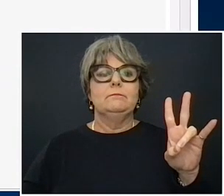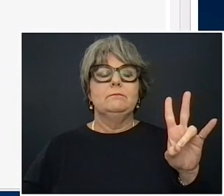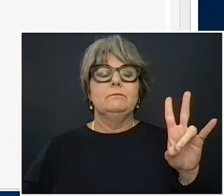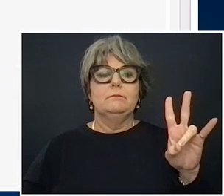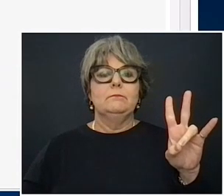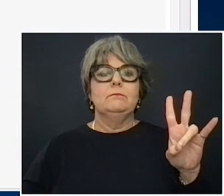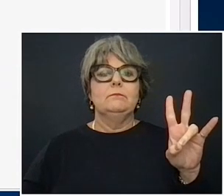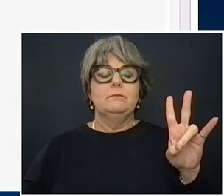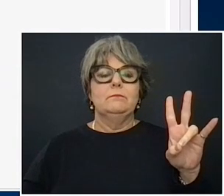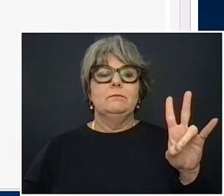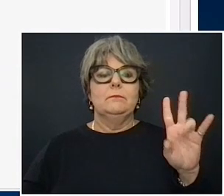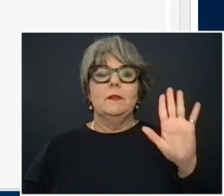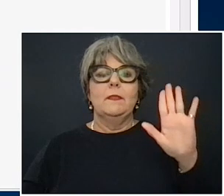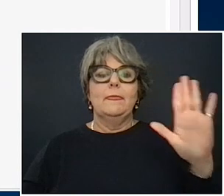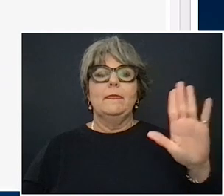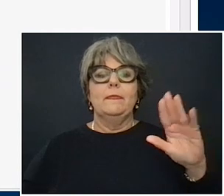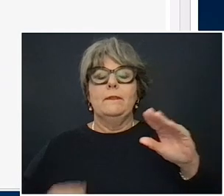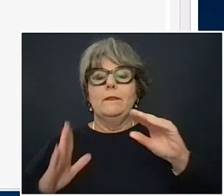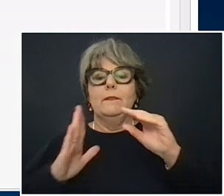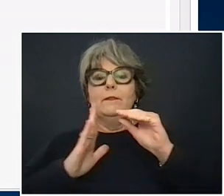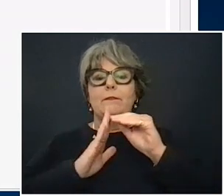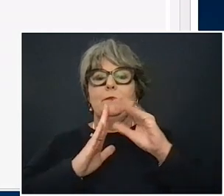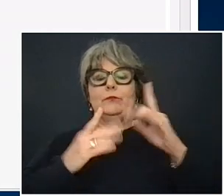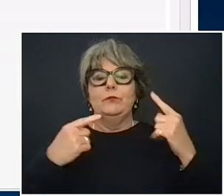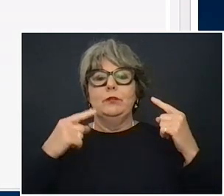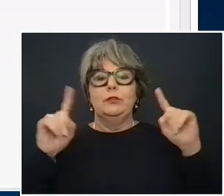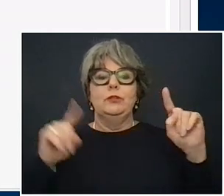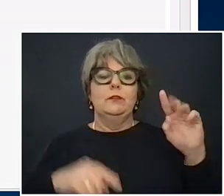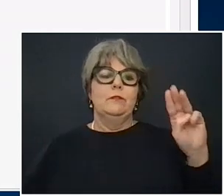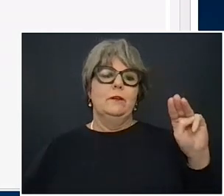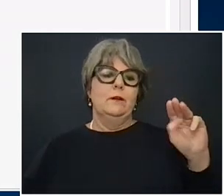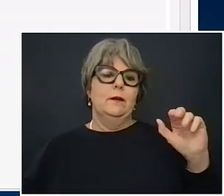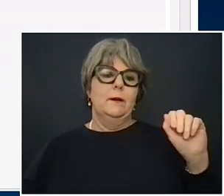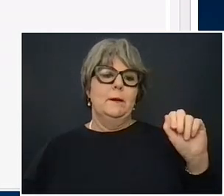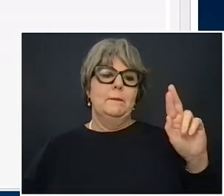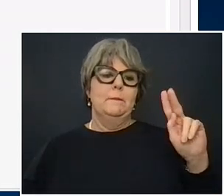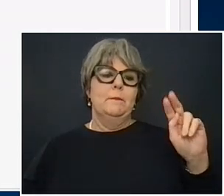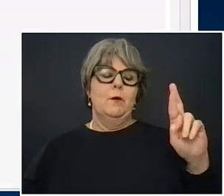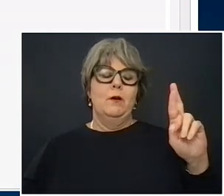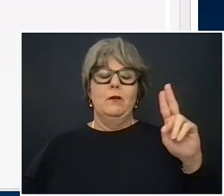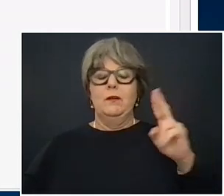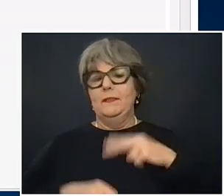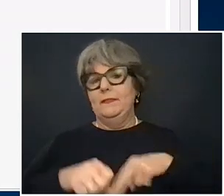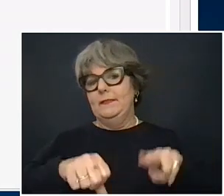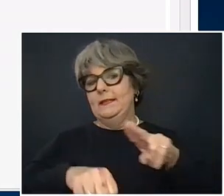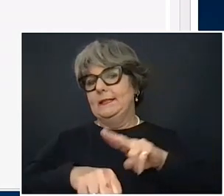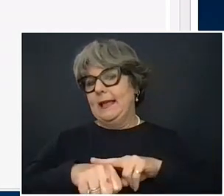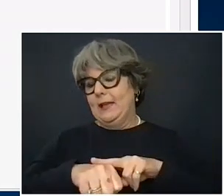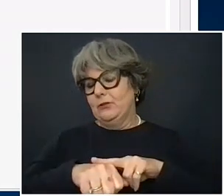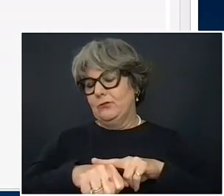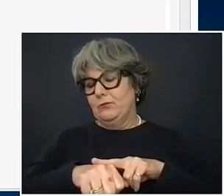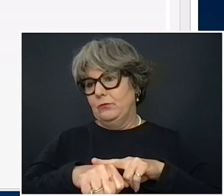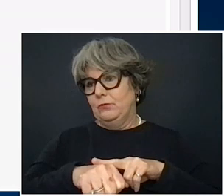student achievement marker. The National Council licensure examination. So we did put that in, and